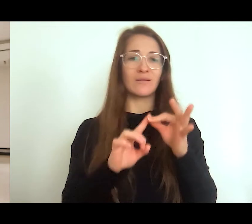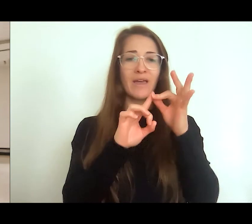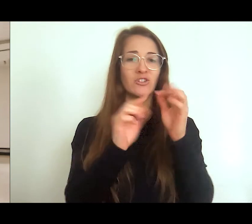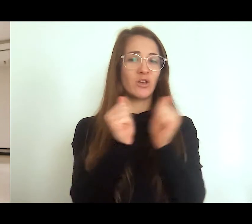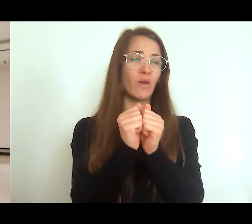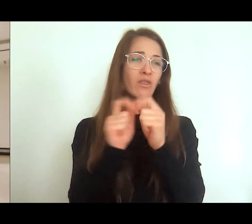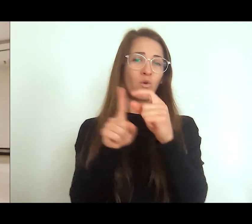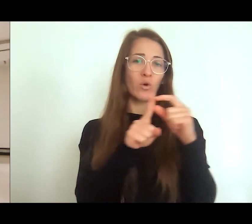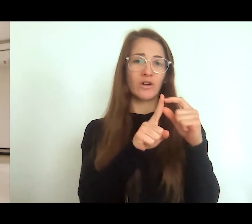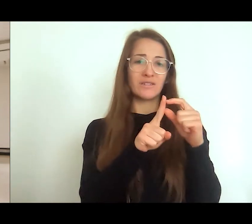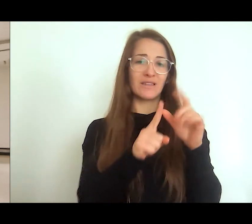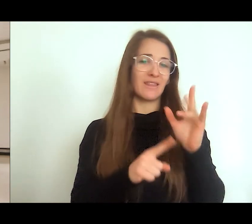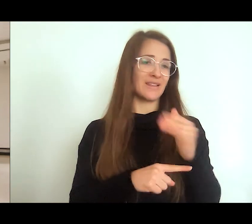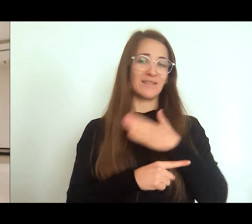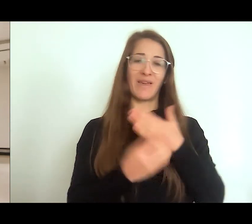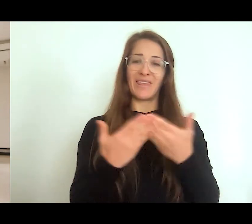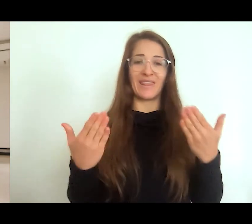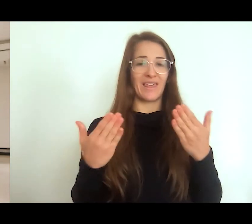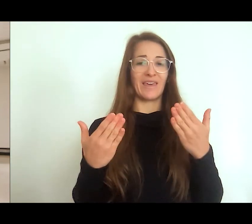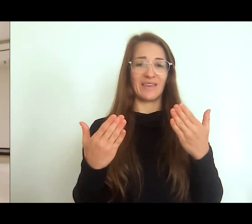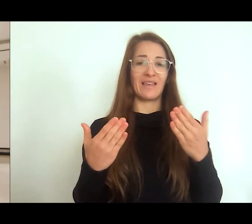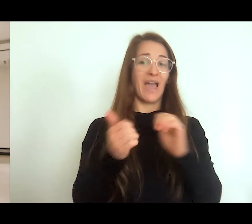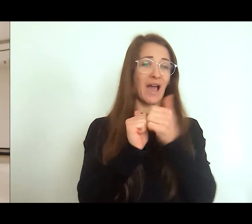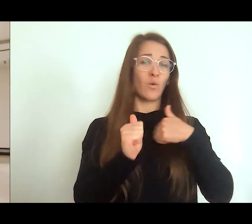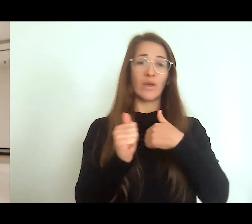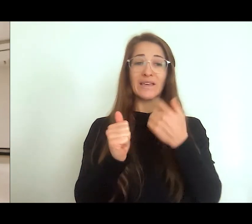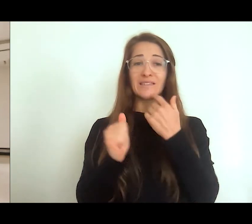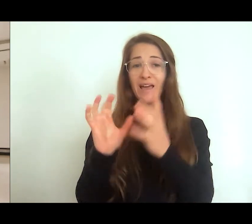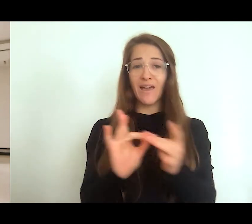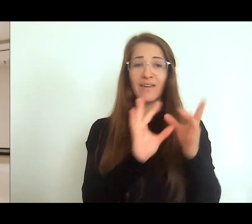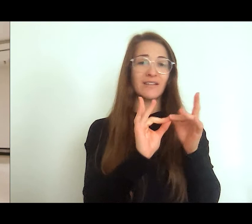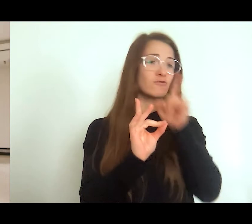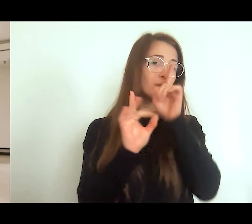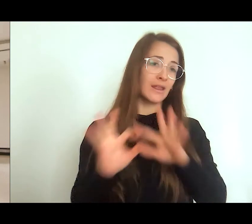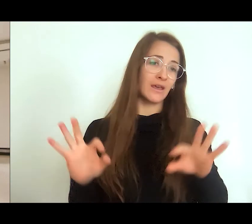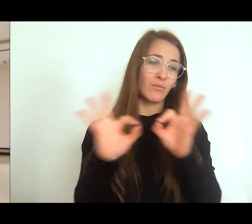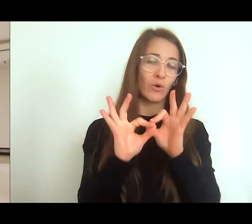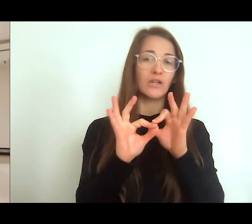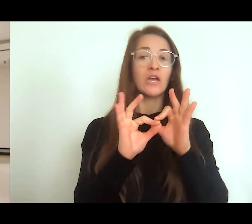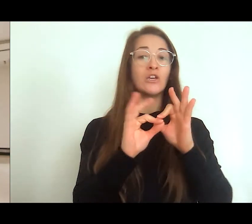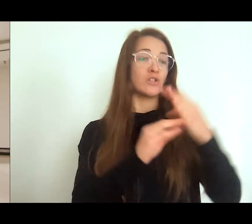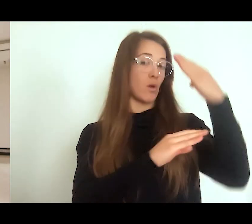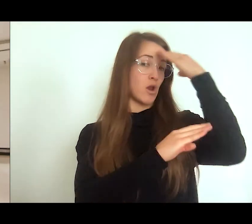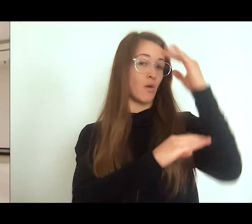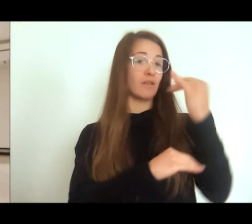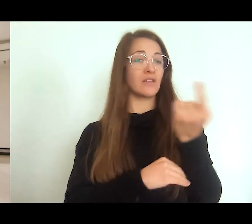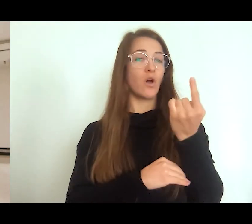IT IS SO IMPORTANT. ESPECIALLY WHEN IT COMES TO WORDS. THAT'S MY THING, HOW WE ARE SAYING THINGS IS CRUCIAL.